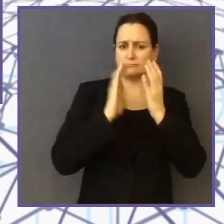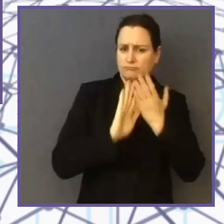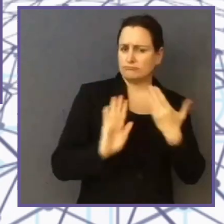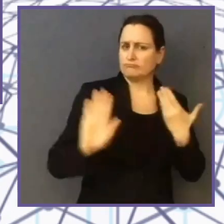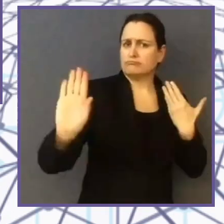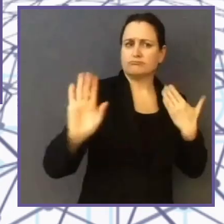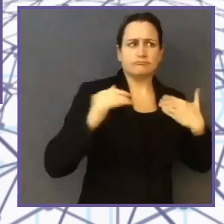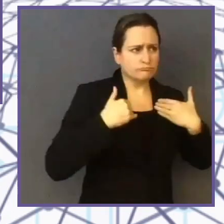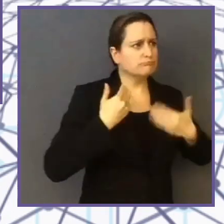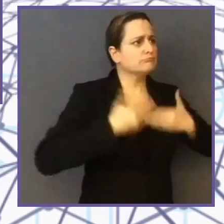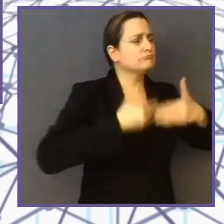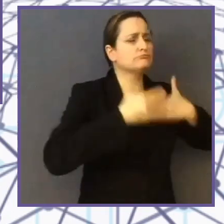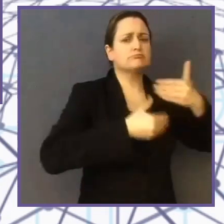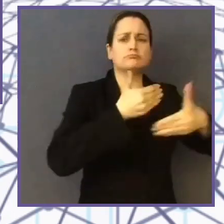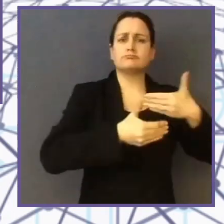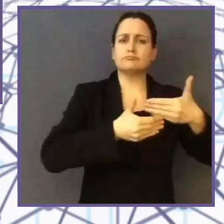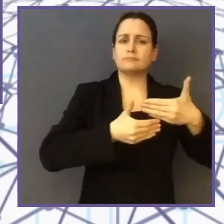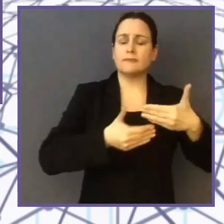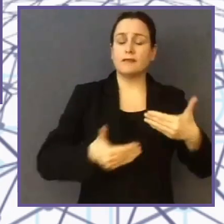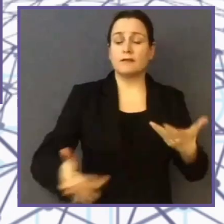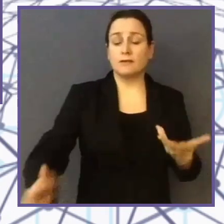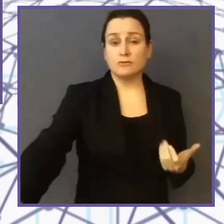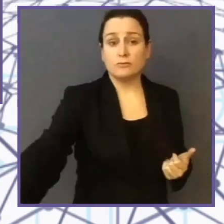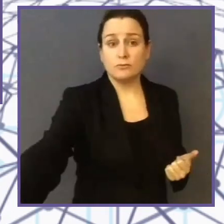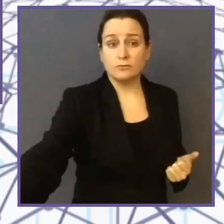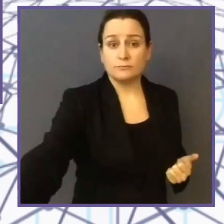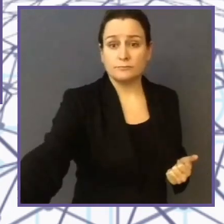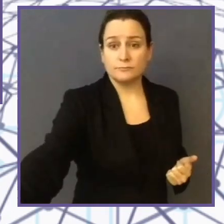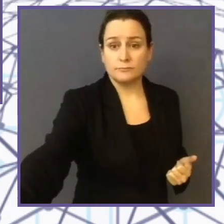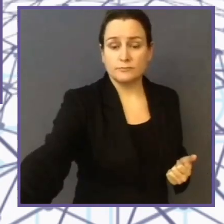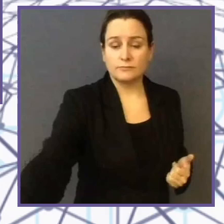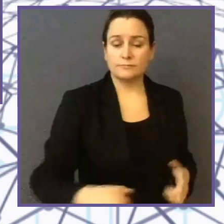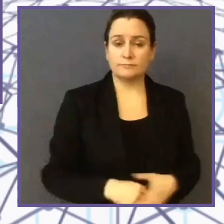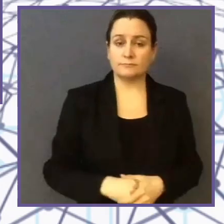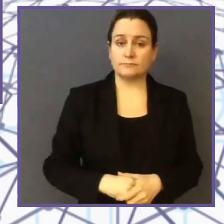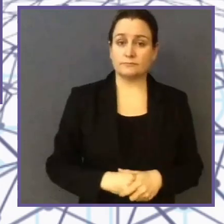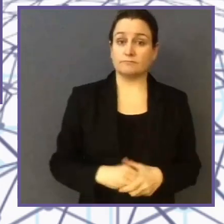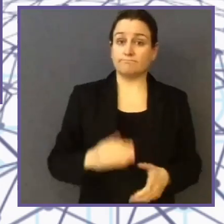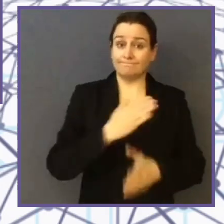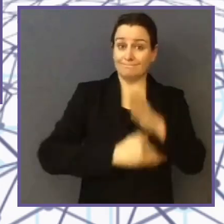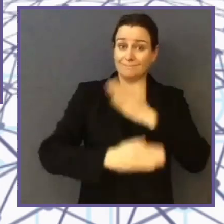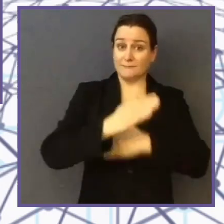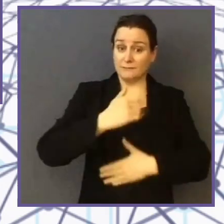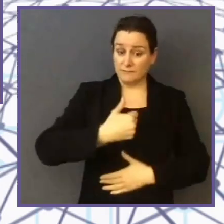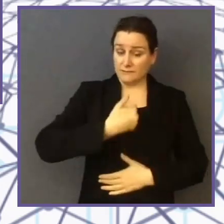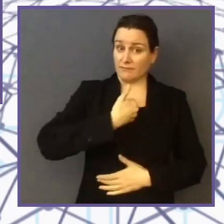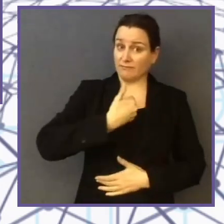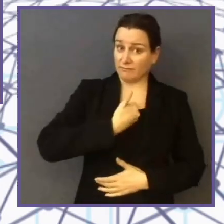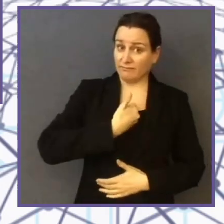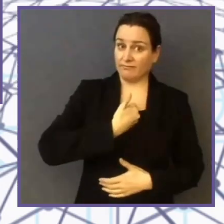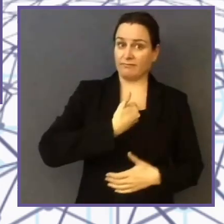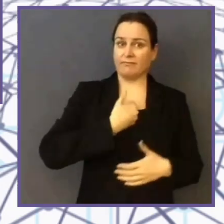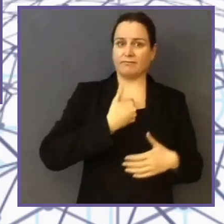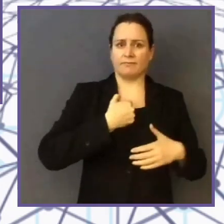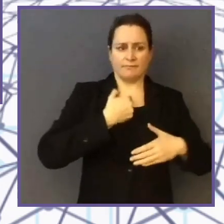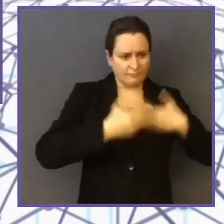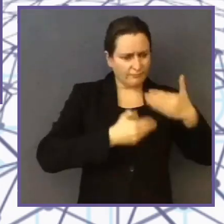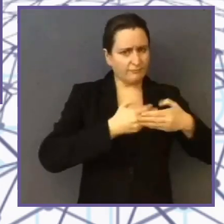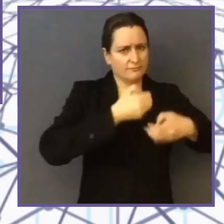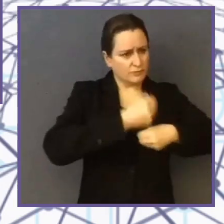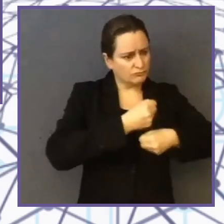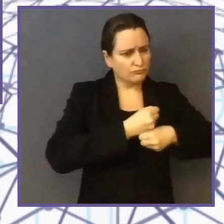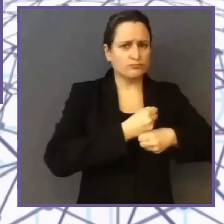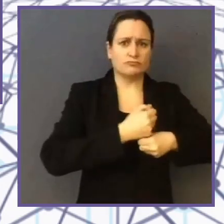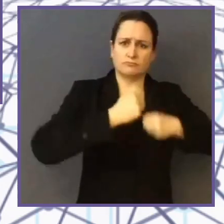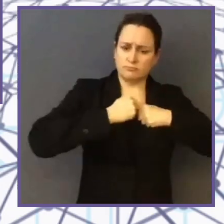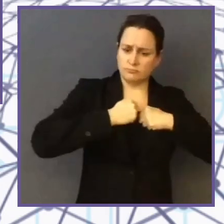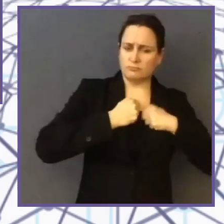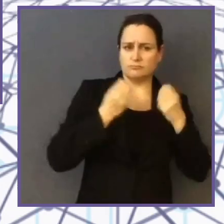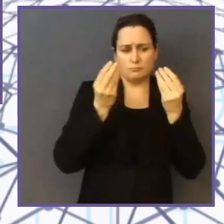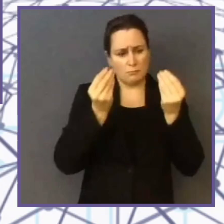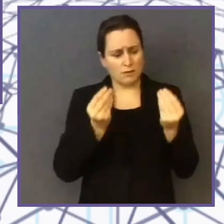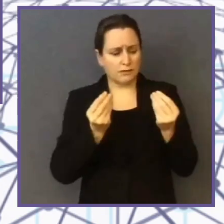indeed, are now holding the key to unlocking profound economic, financial and social change.